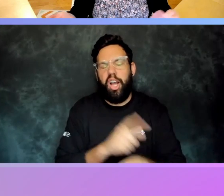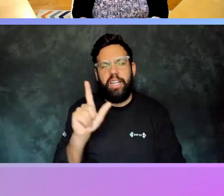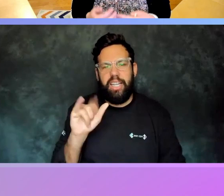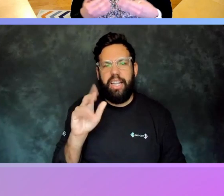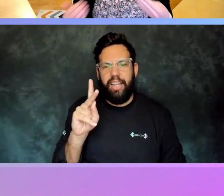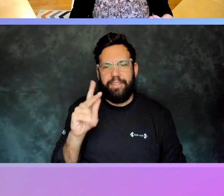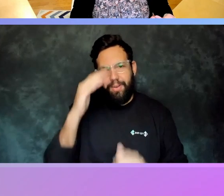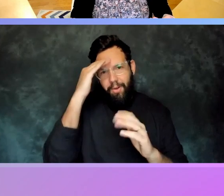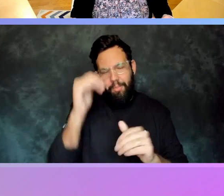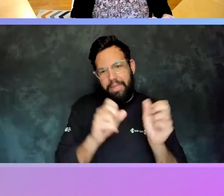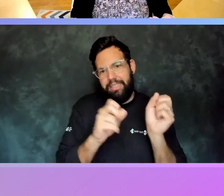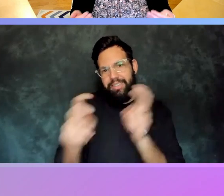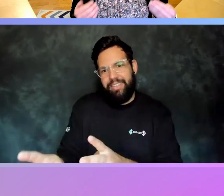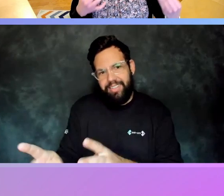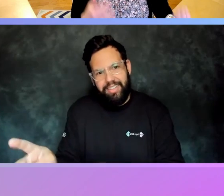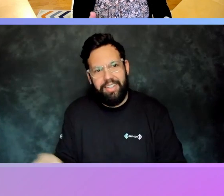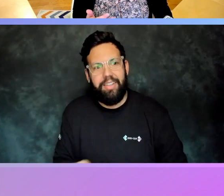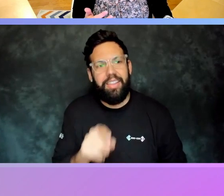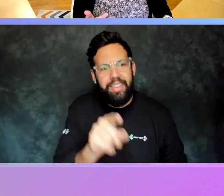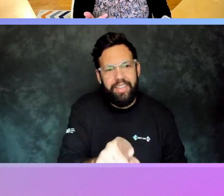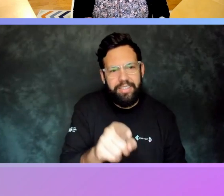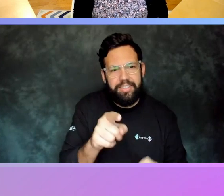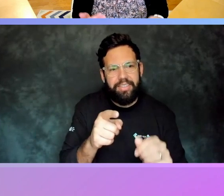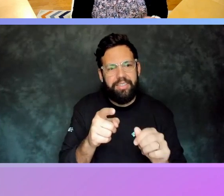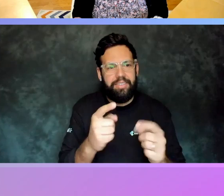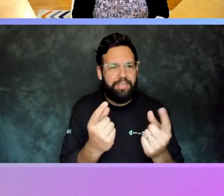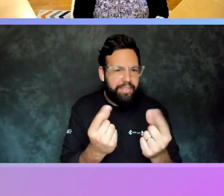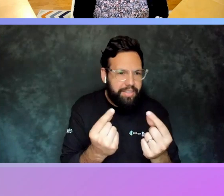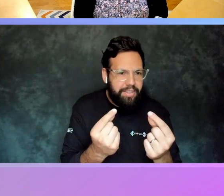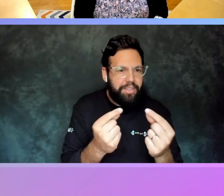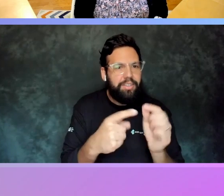excuses, there are lots of tools. That being said, which